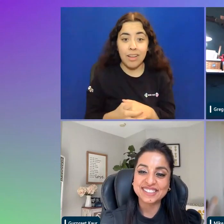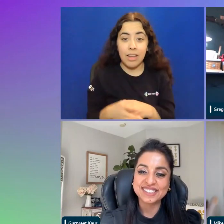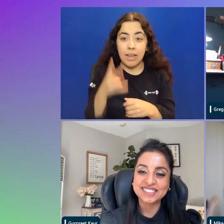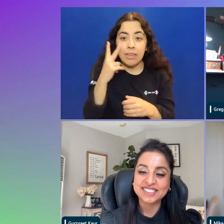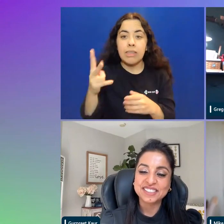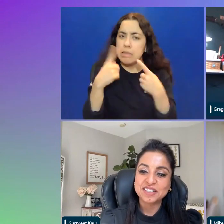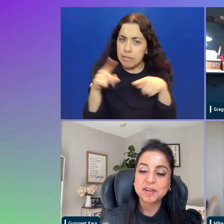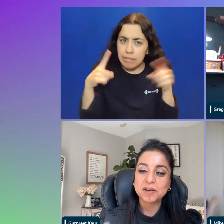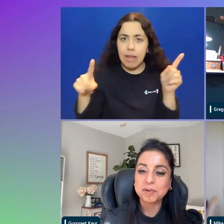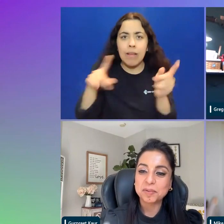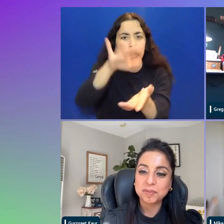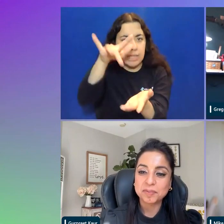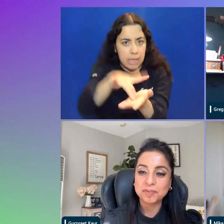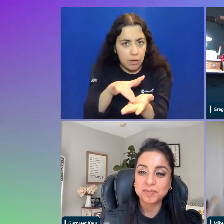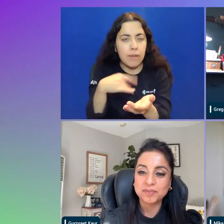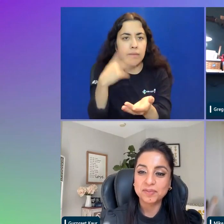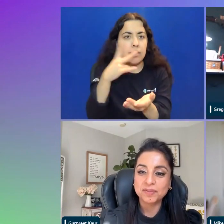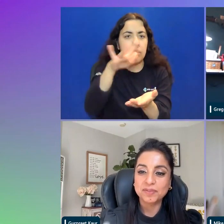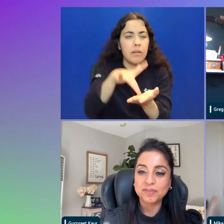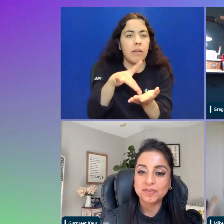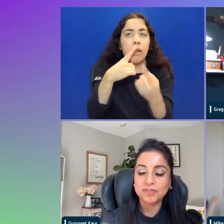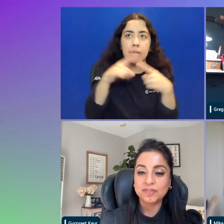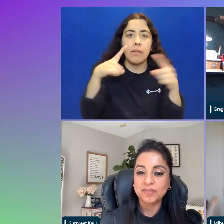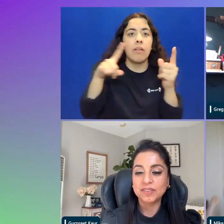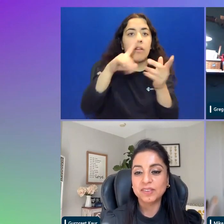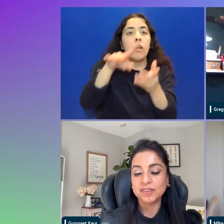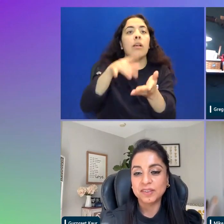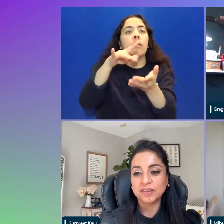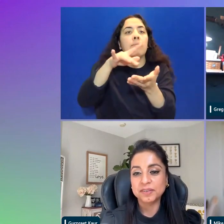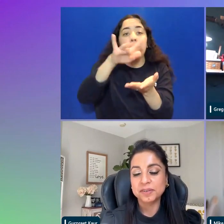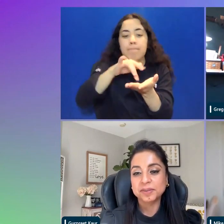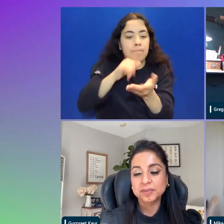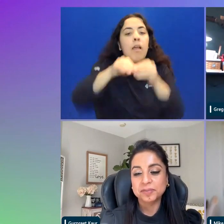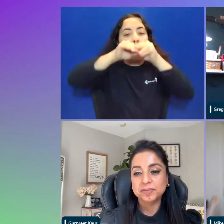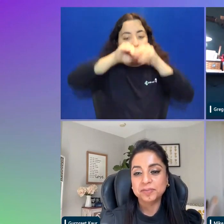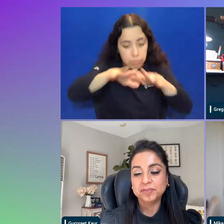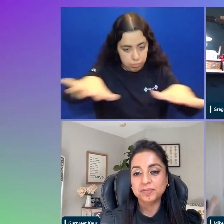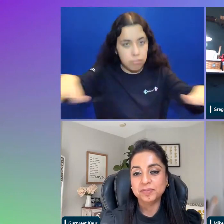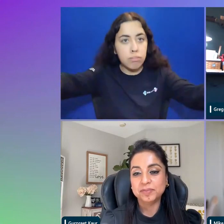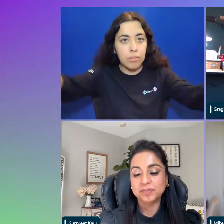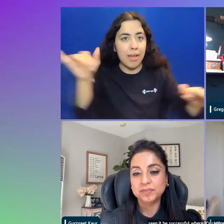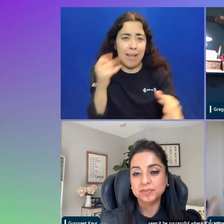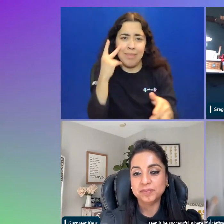successful, decentralized. I've seen it successful using outside organizations like Dick. Like there is no cookie cutter here.